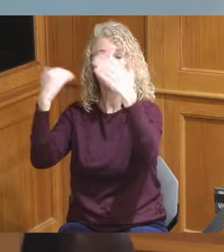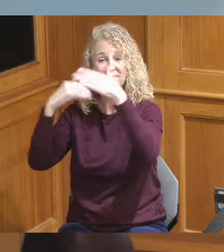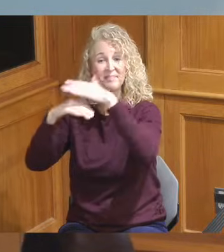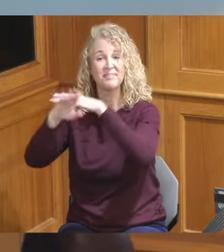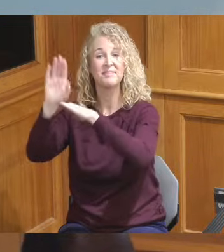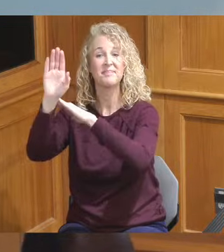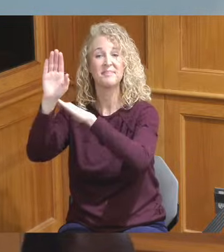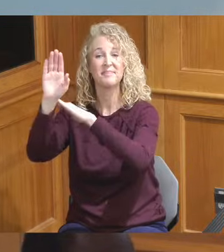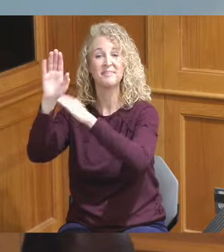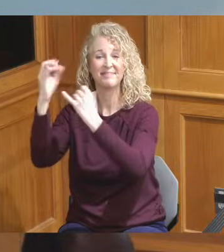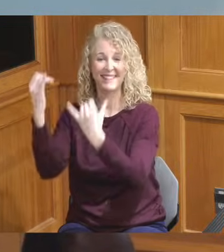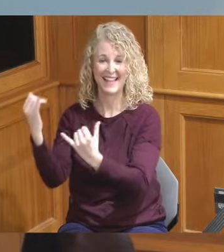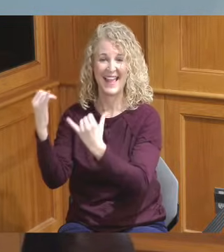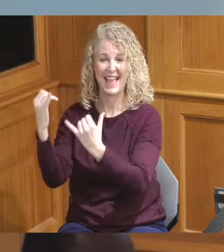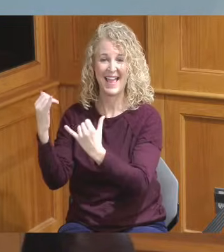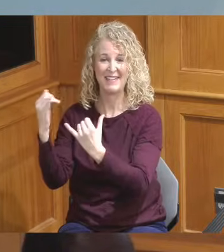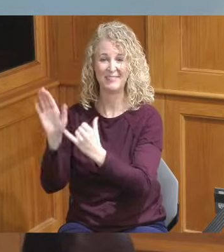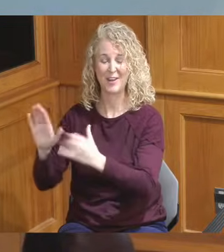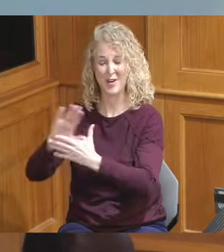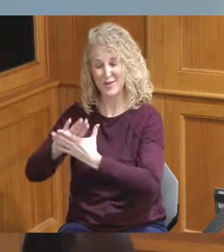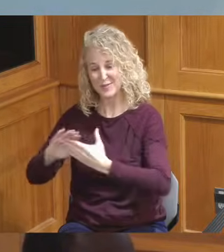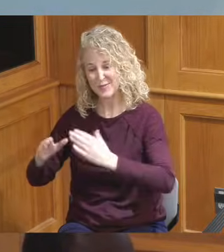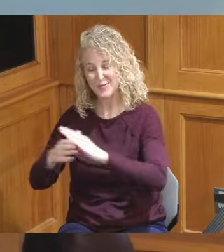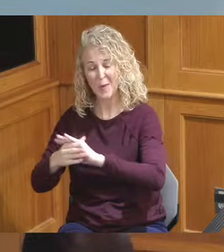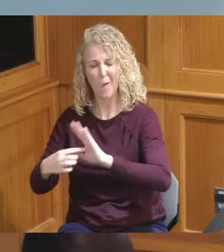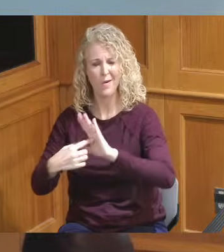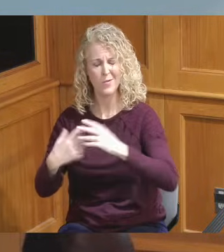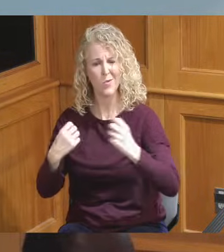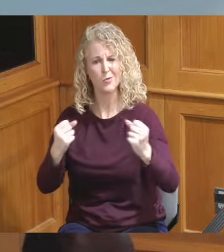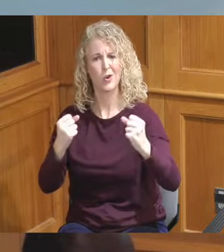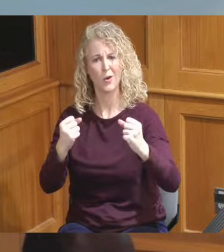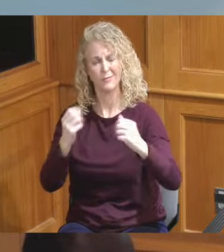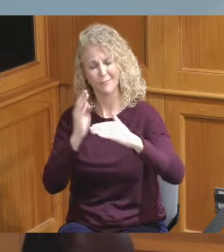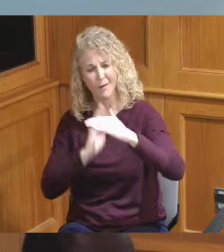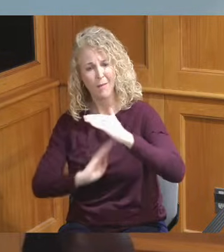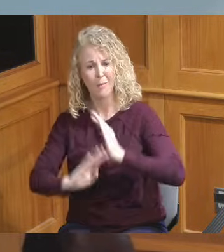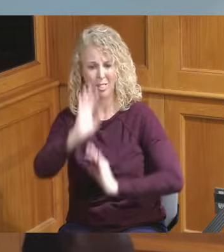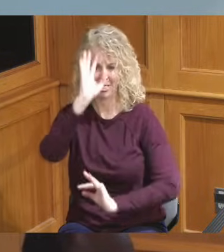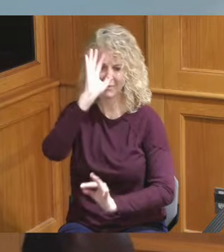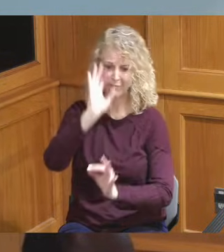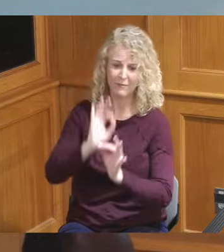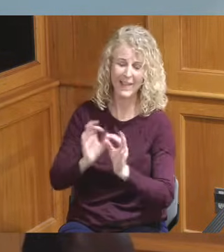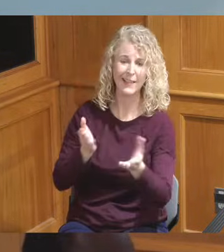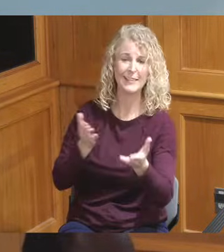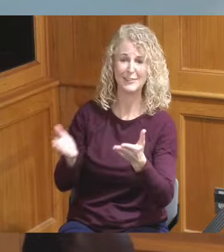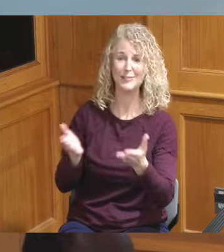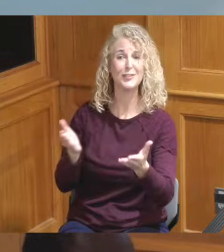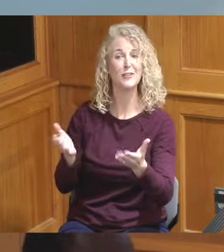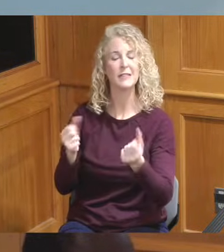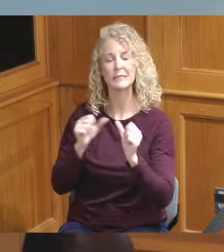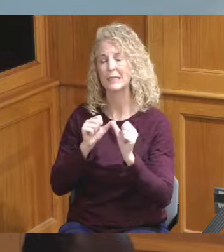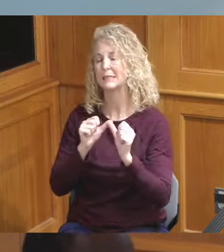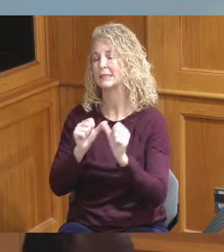leaving behind a legacy of courage, humility, faith, and service that continues to inspire